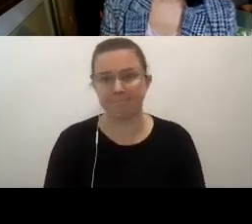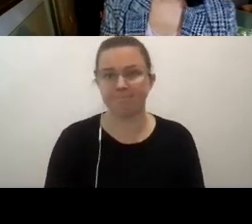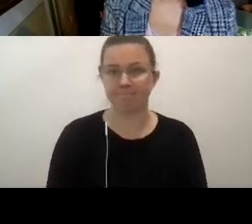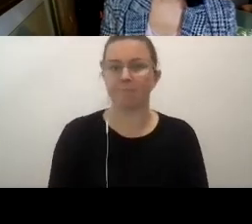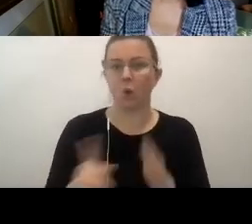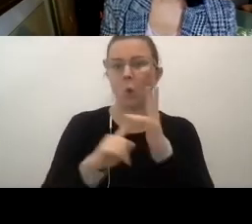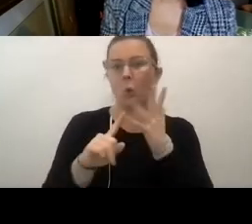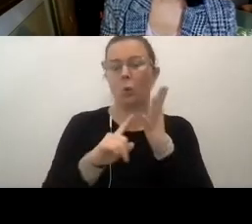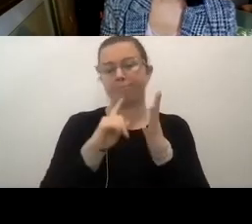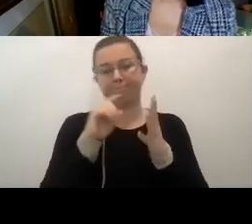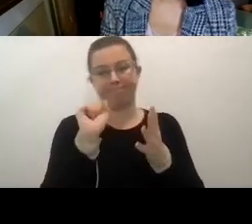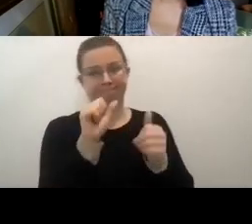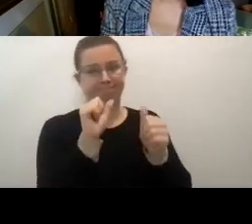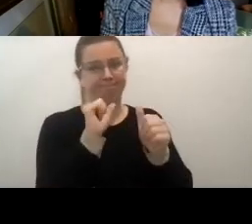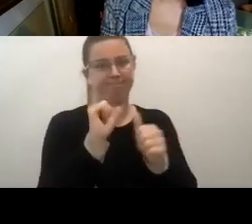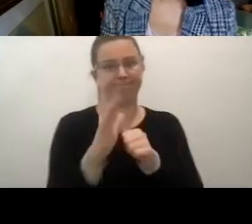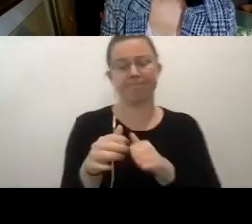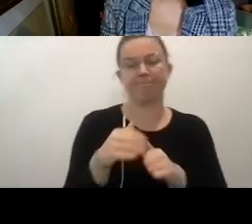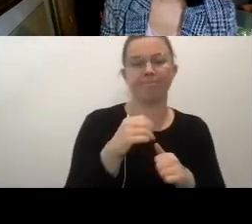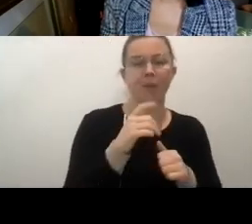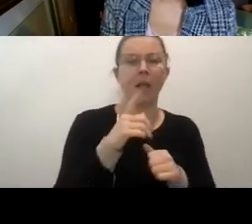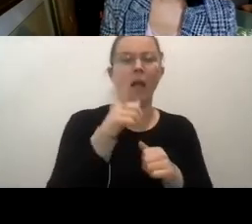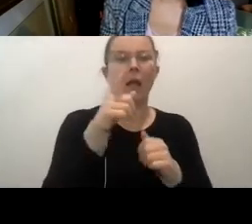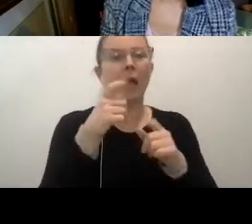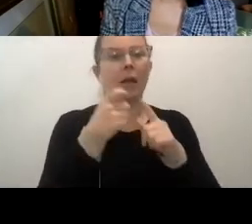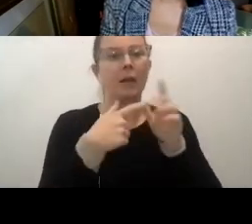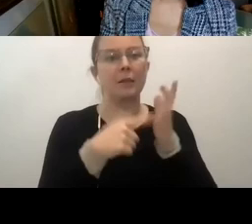Thank you so much, Darren. Kate, I believe you had your hand up as well?